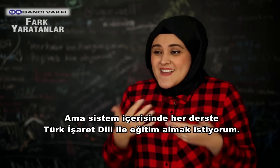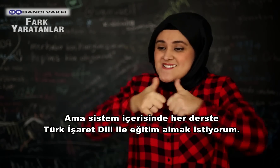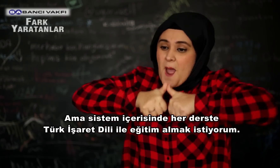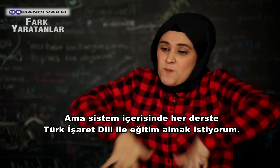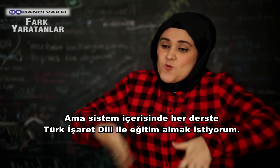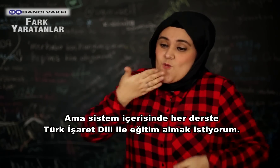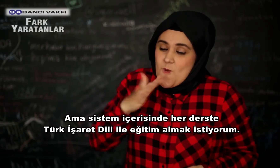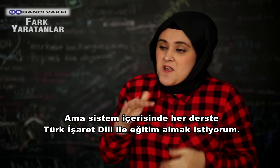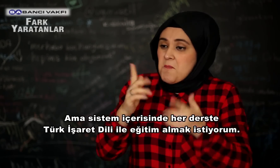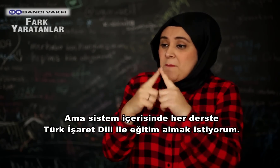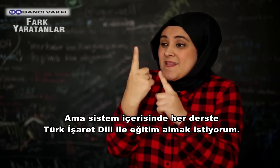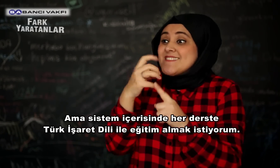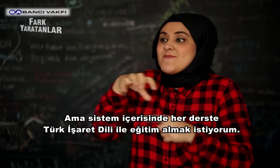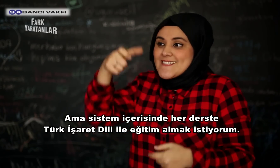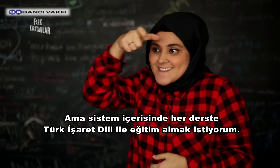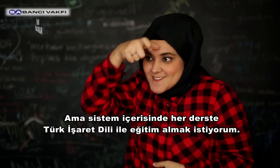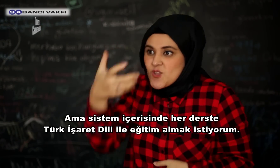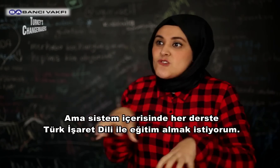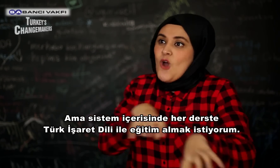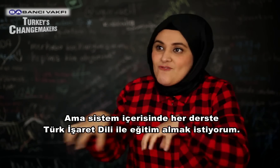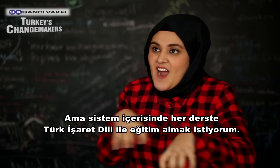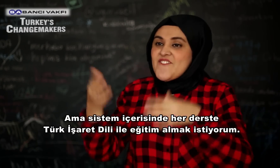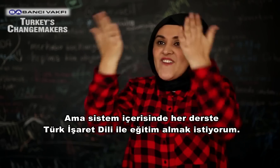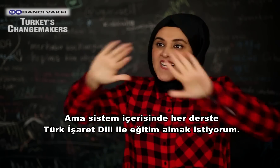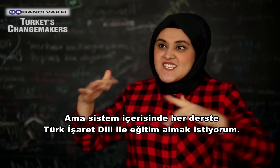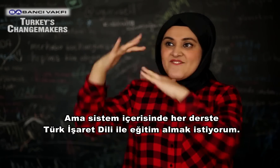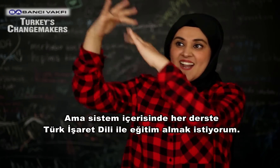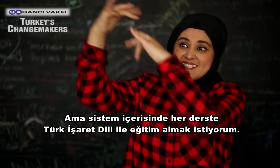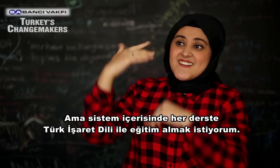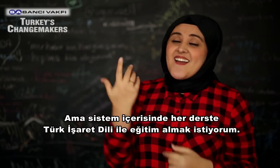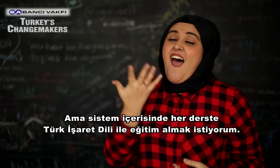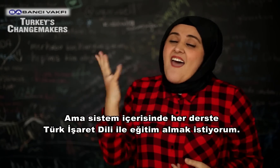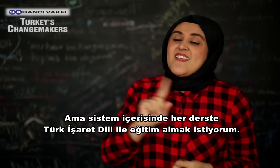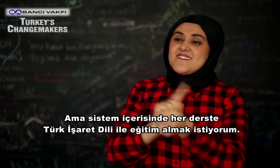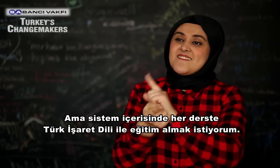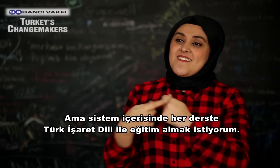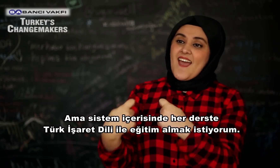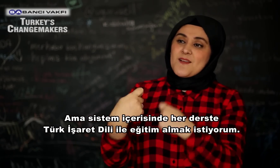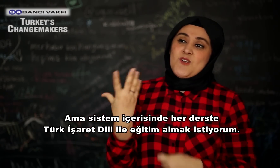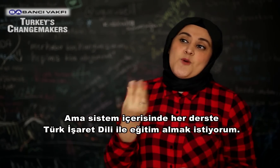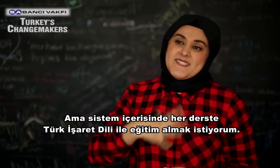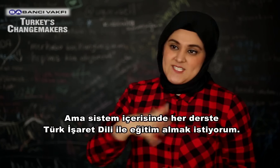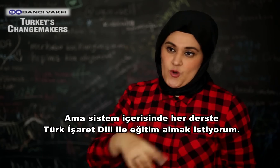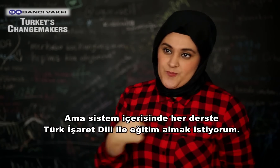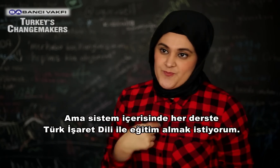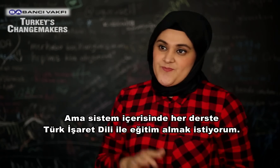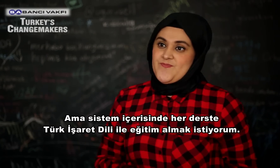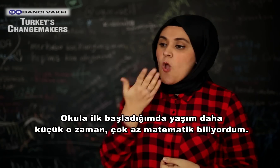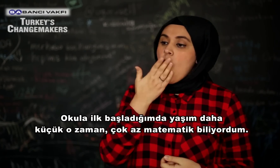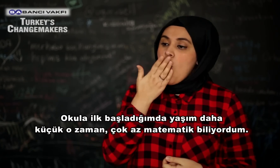In every subject, I want to have education with Turkish Sign Language within the system.